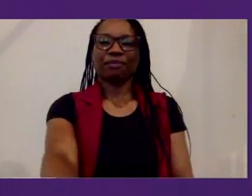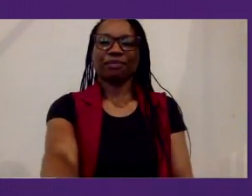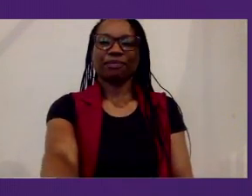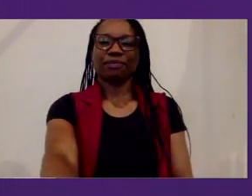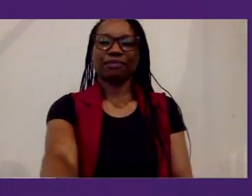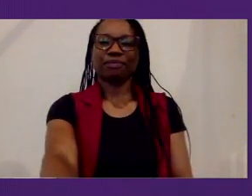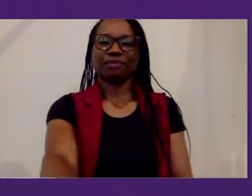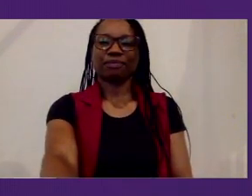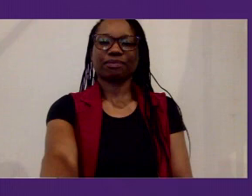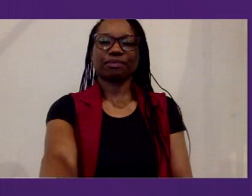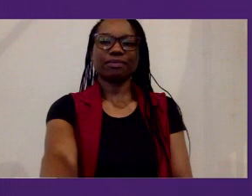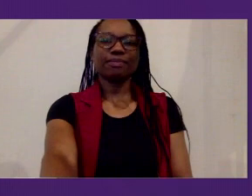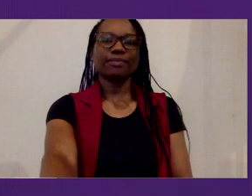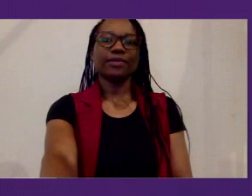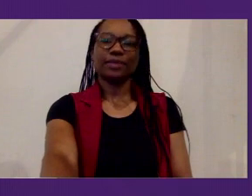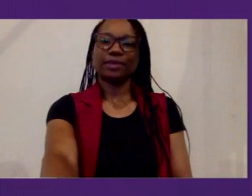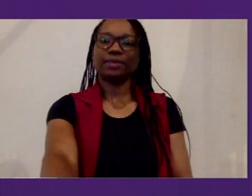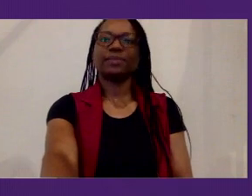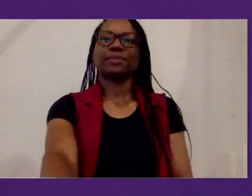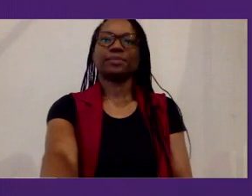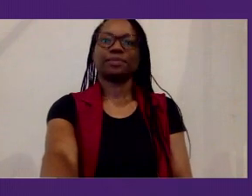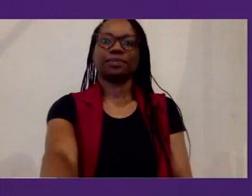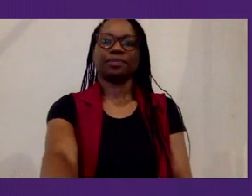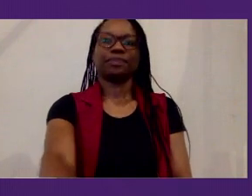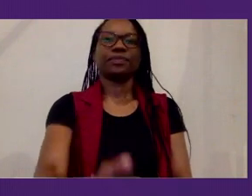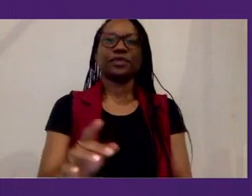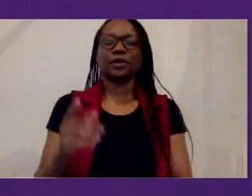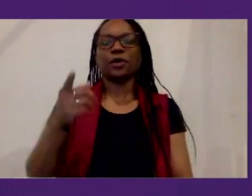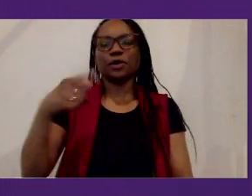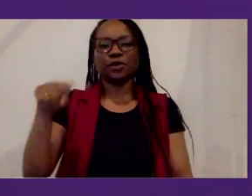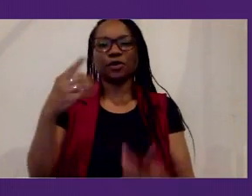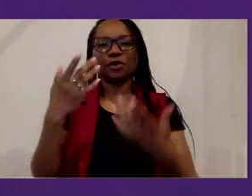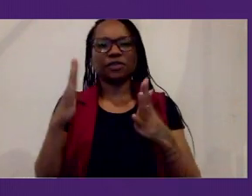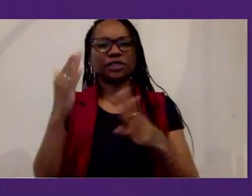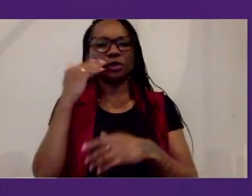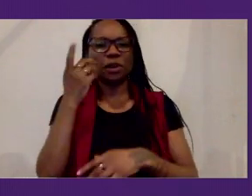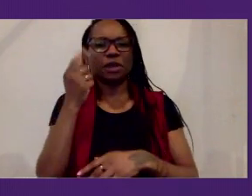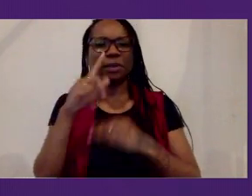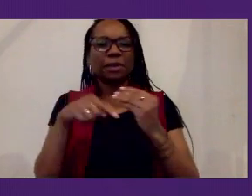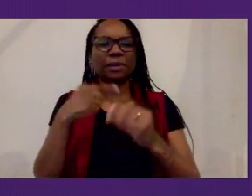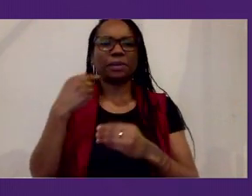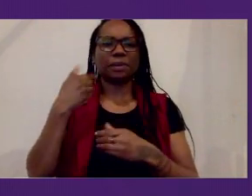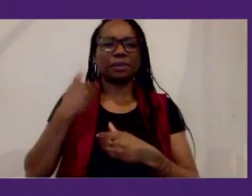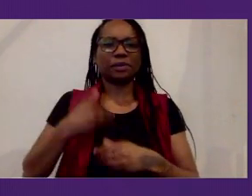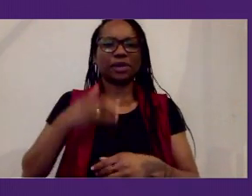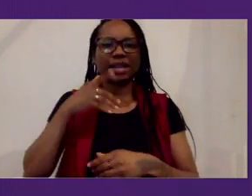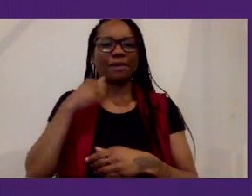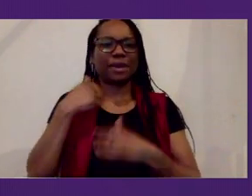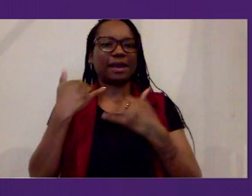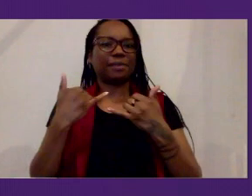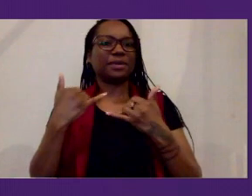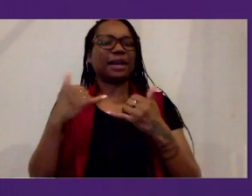intro. I am presently a facilitator with the Professional Development Collaborative through